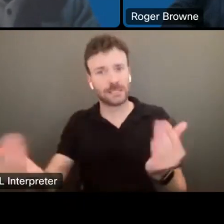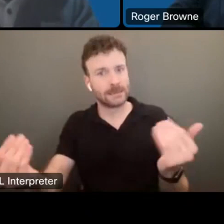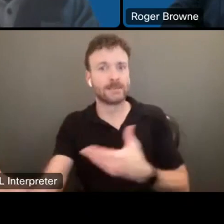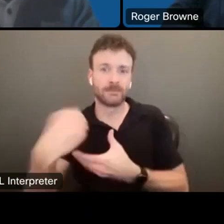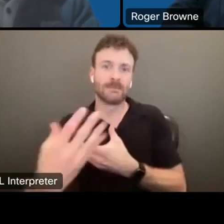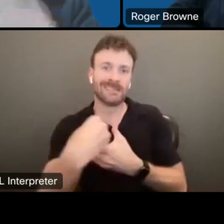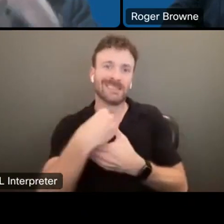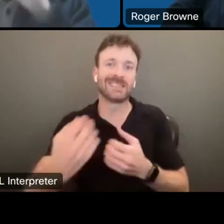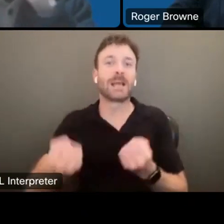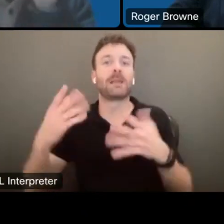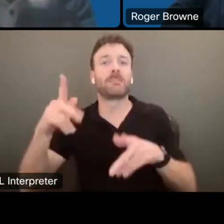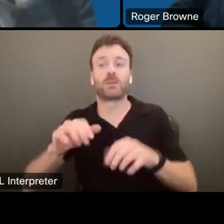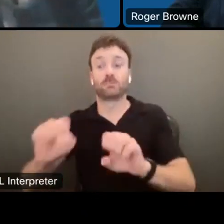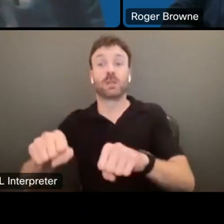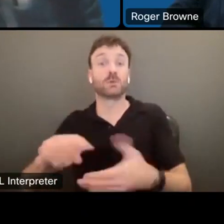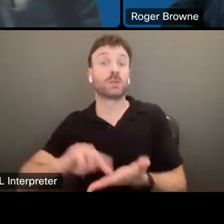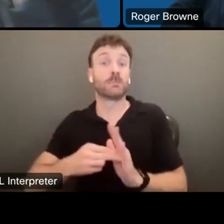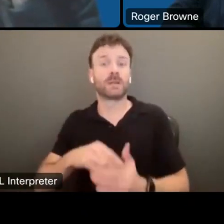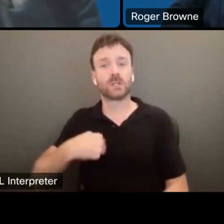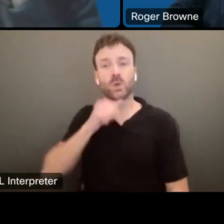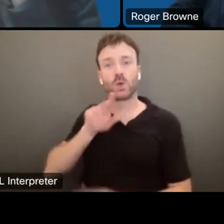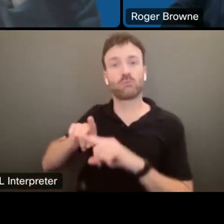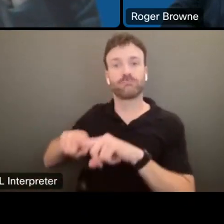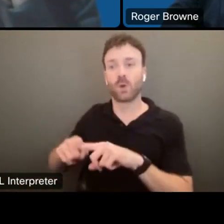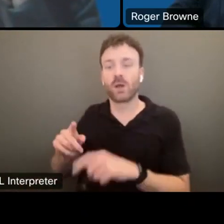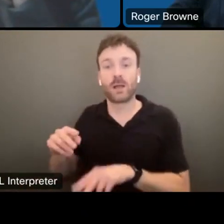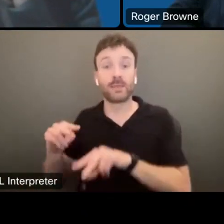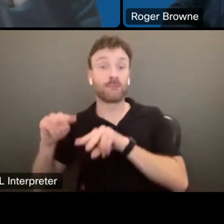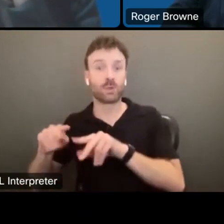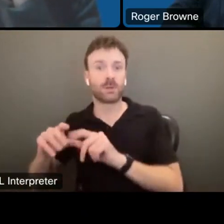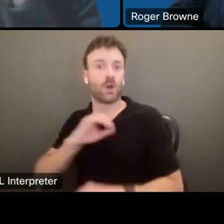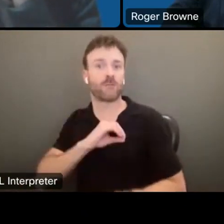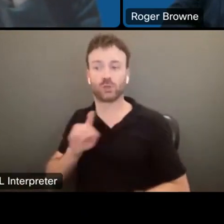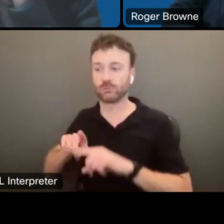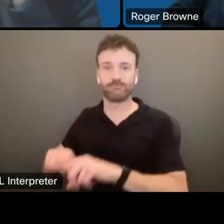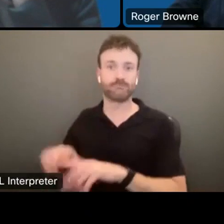don't only rely on the enforcement, the individuals who have an enforcement role.